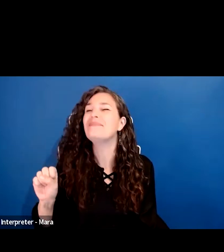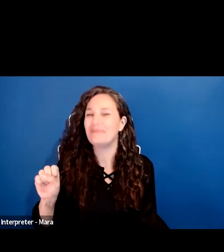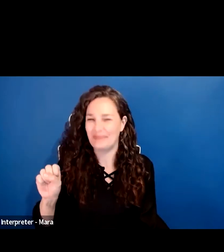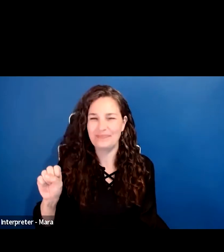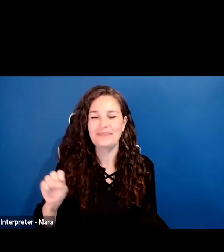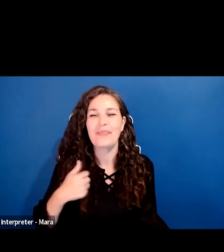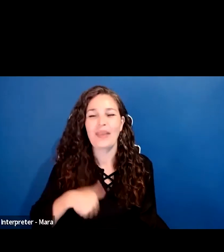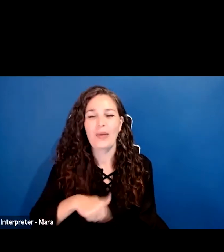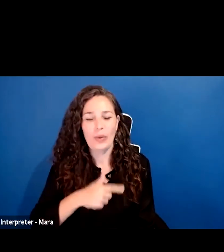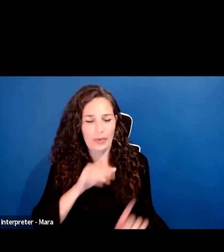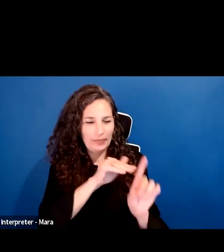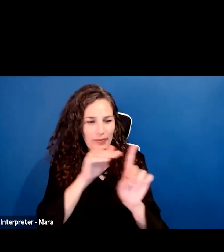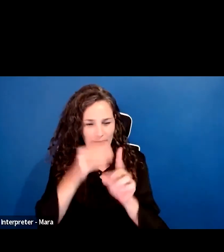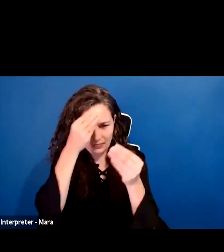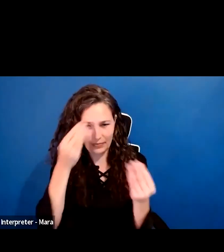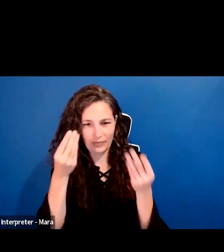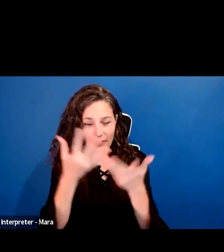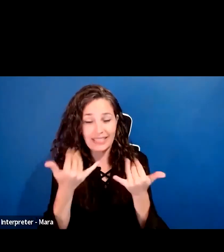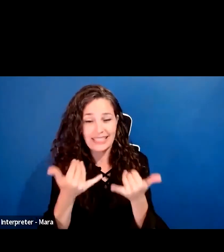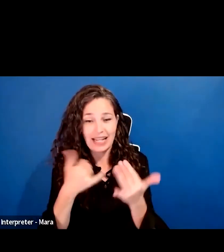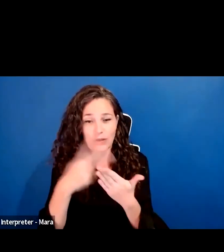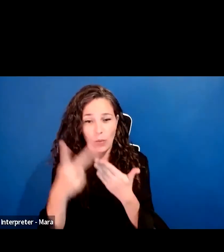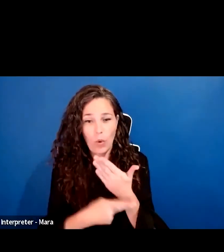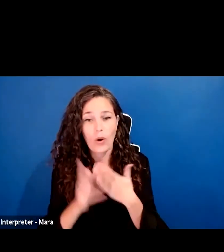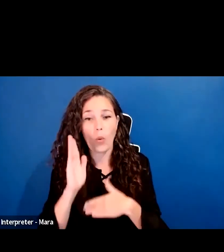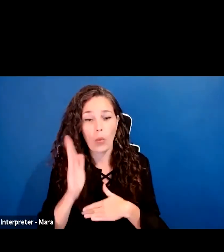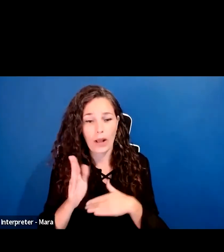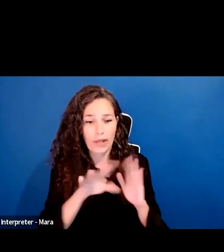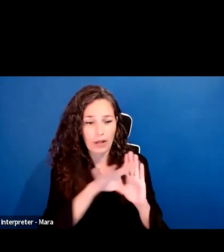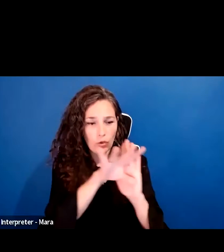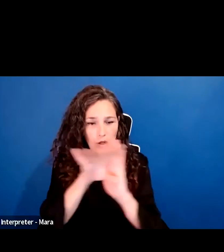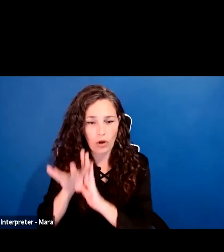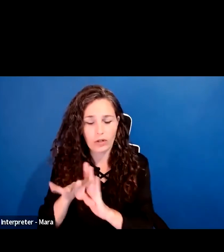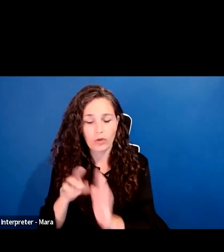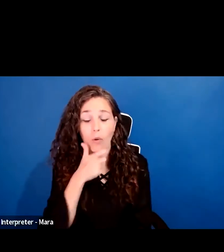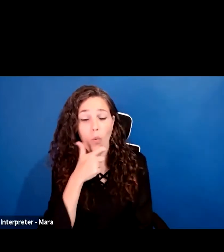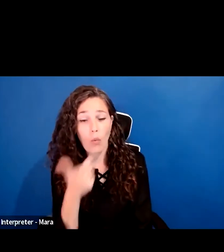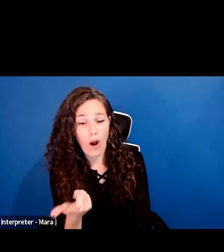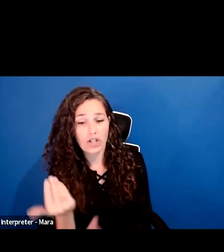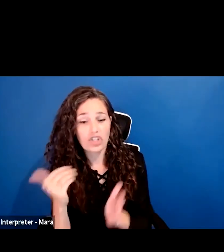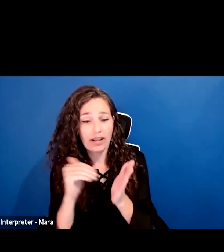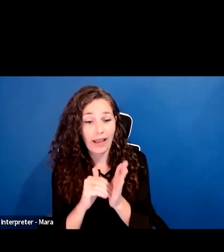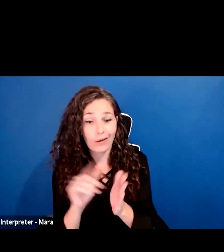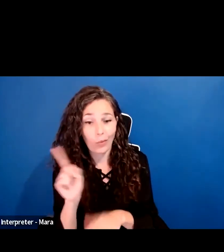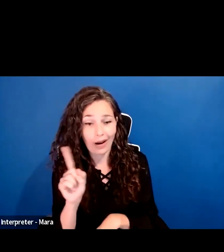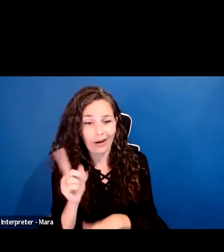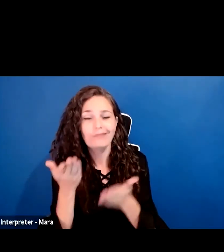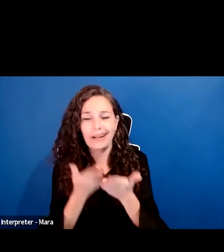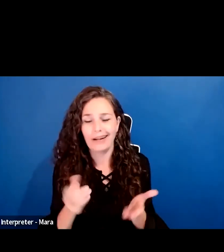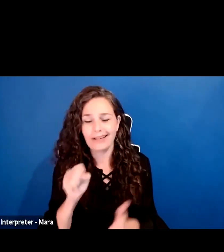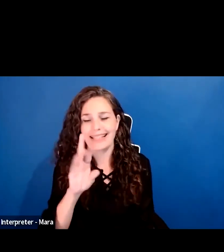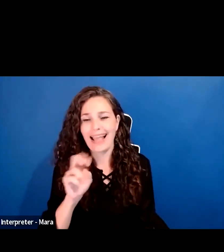As a reminder, today's program is being recorded and you can watch the replay right here on SAG after his YouTube channel